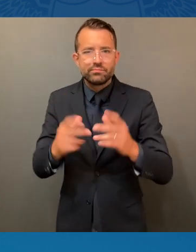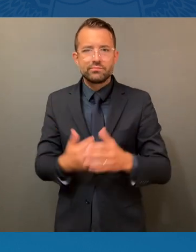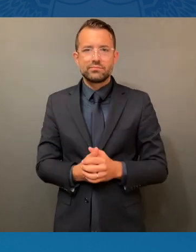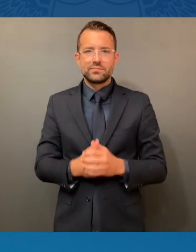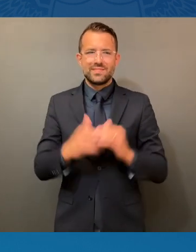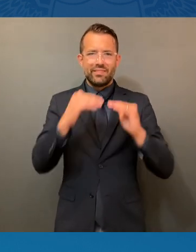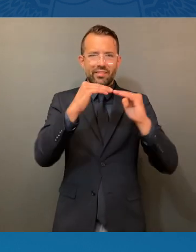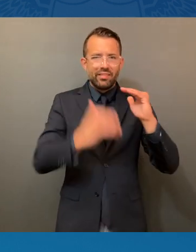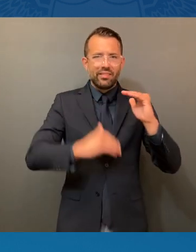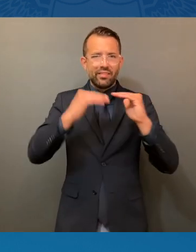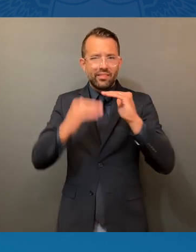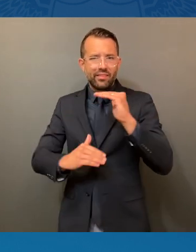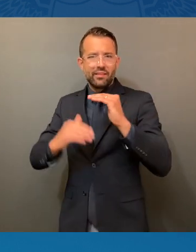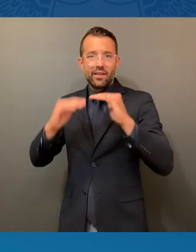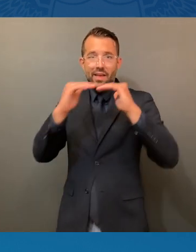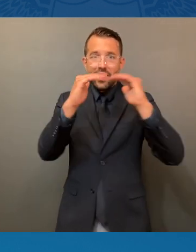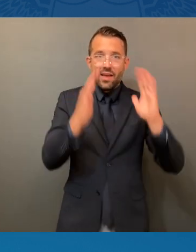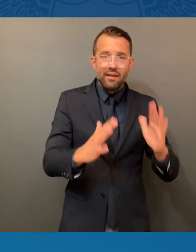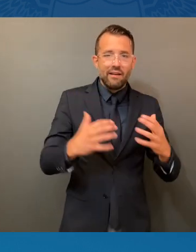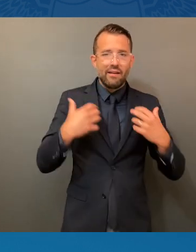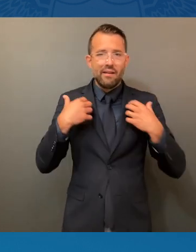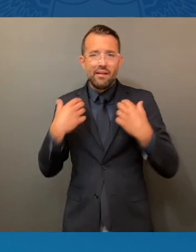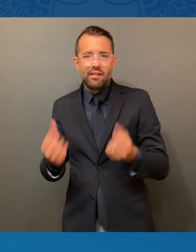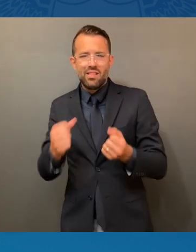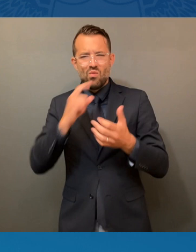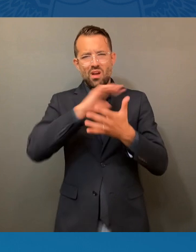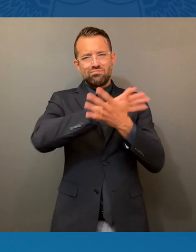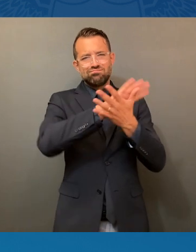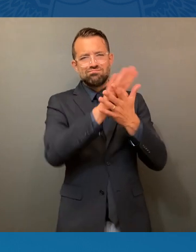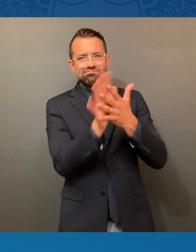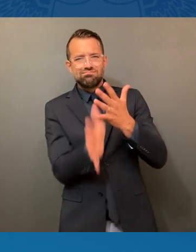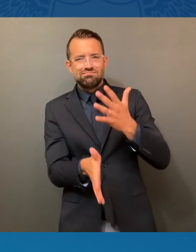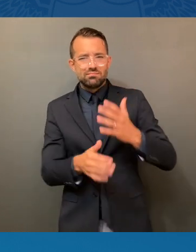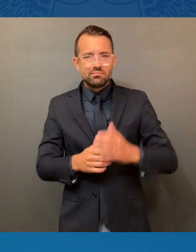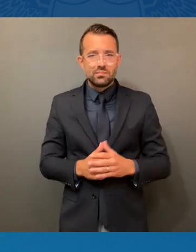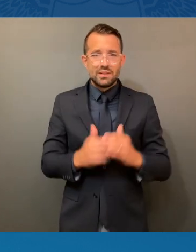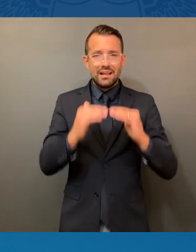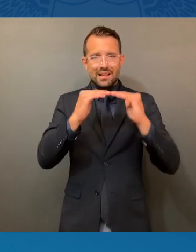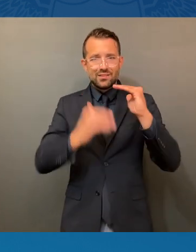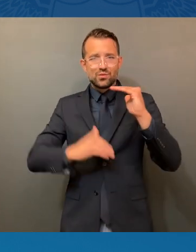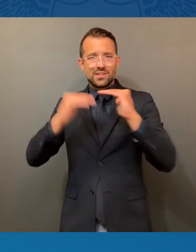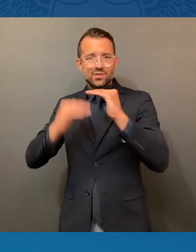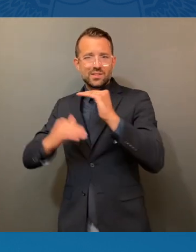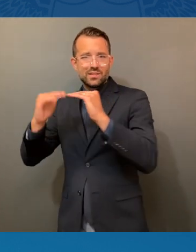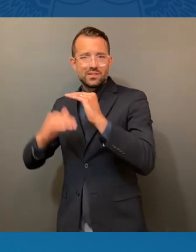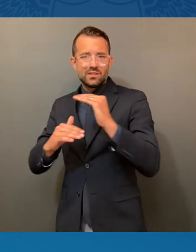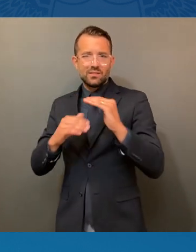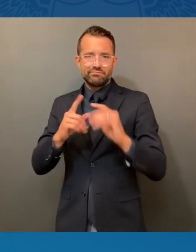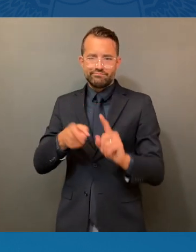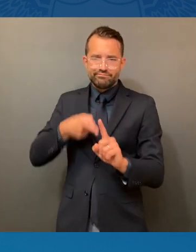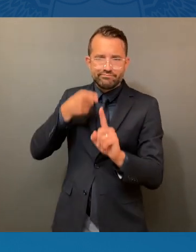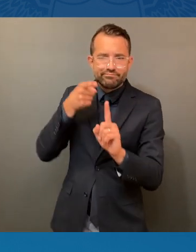and more, disparities that have existed and persisted for generations,